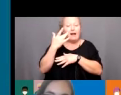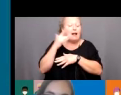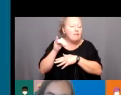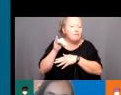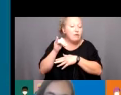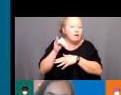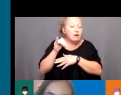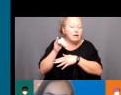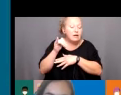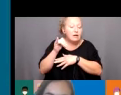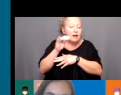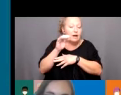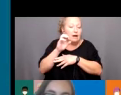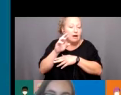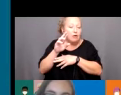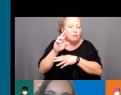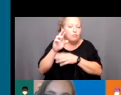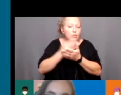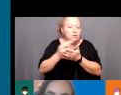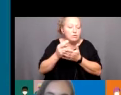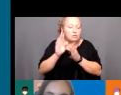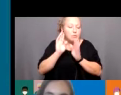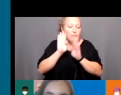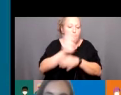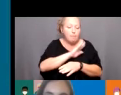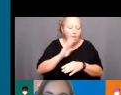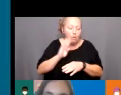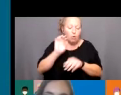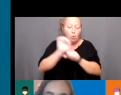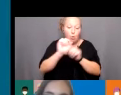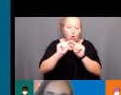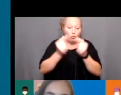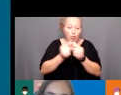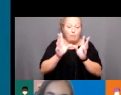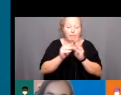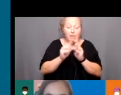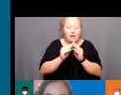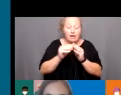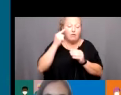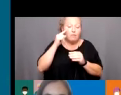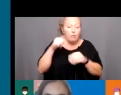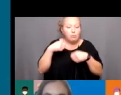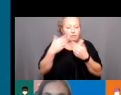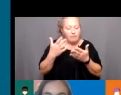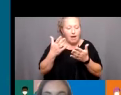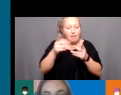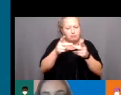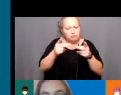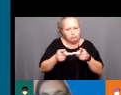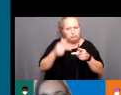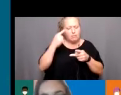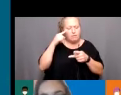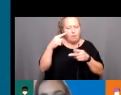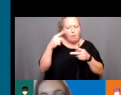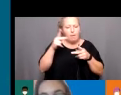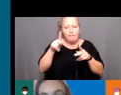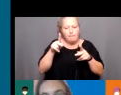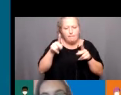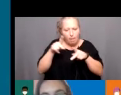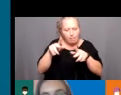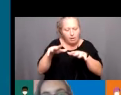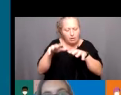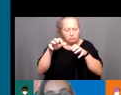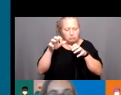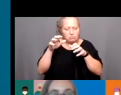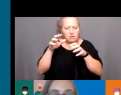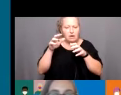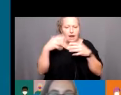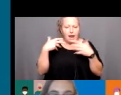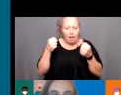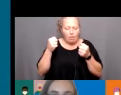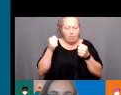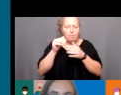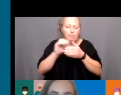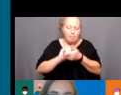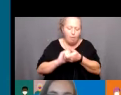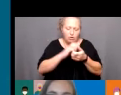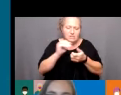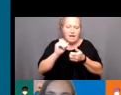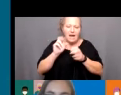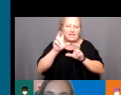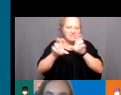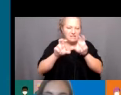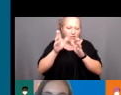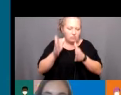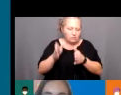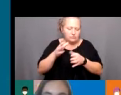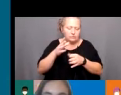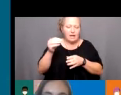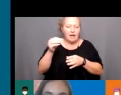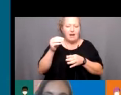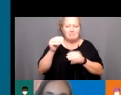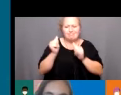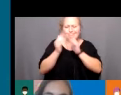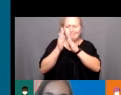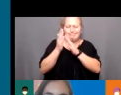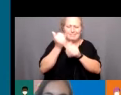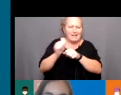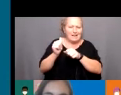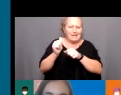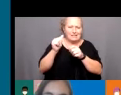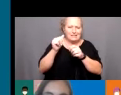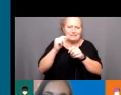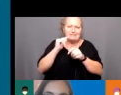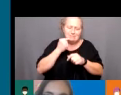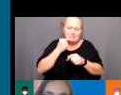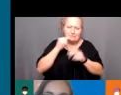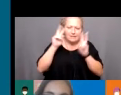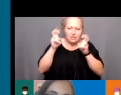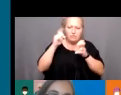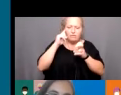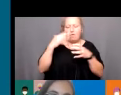Air Resources Board, our work. Group meetings, are designed to provide a forum for public health partners and other stakeholders to learn about and discuss timely issues at the intersection of climate change and health equity